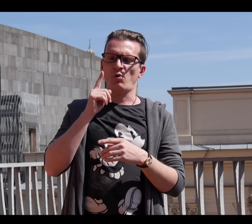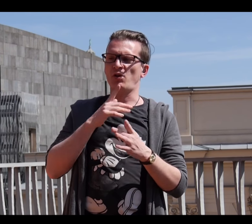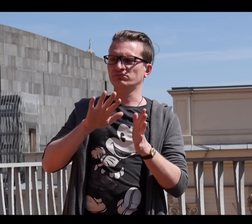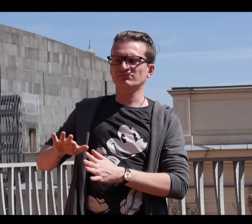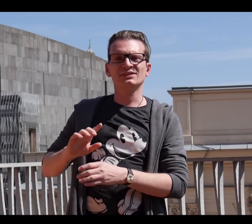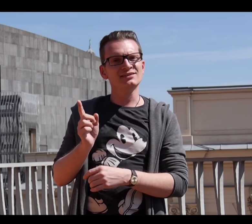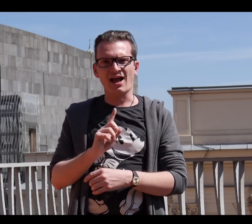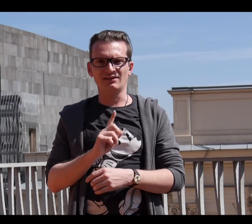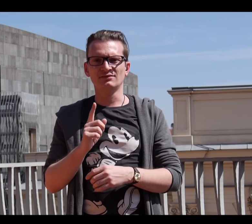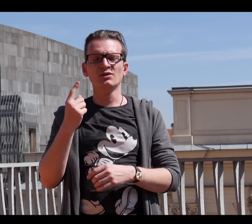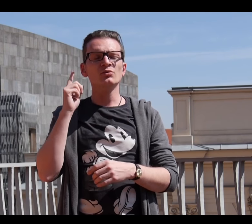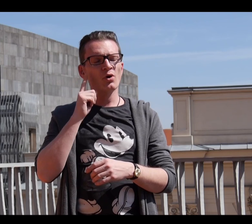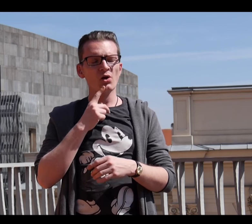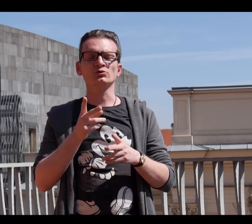Hearing people often put that aside.